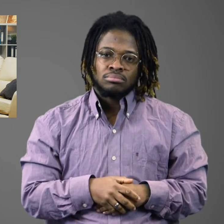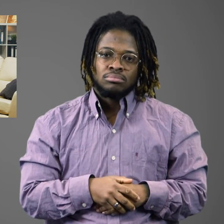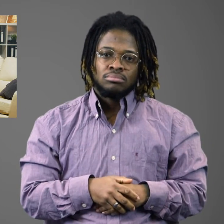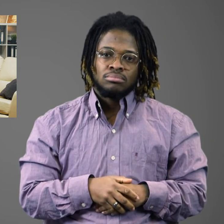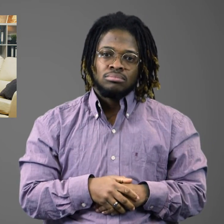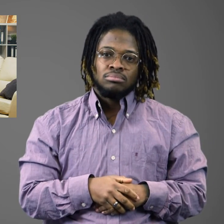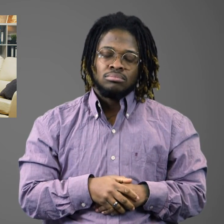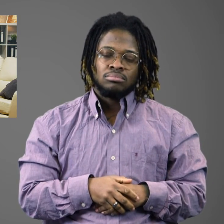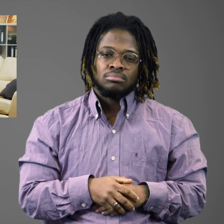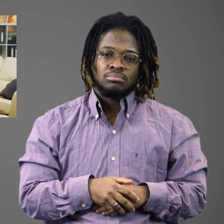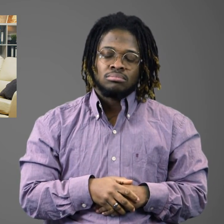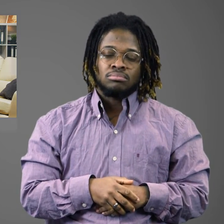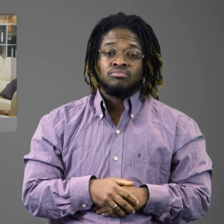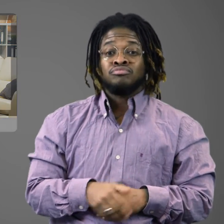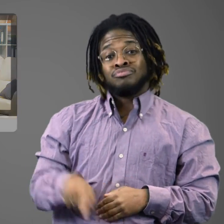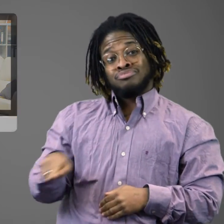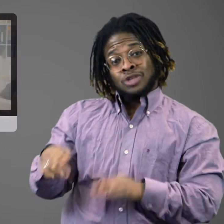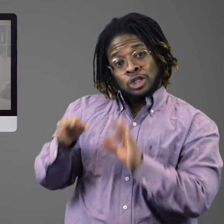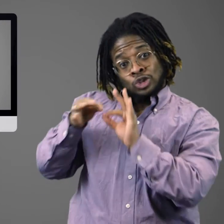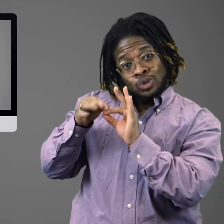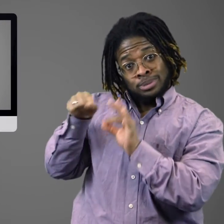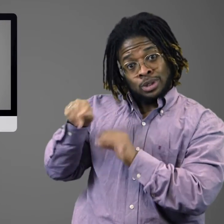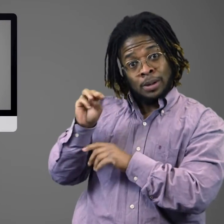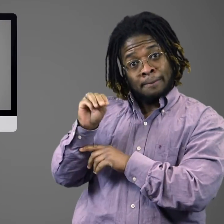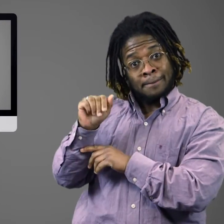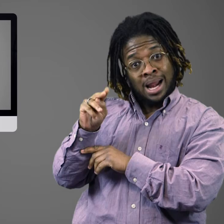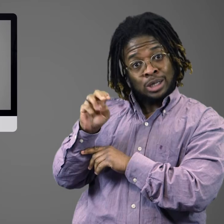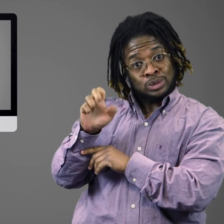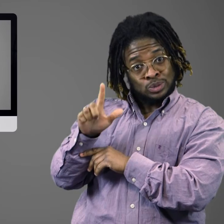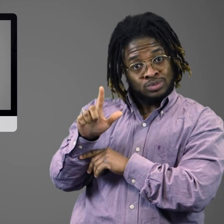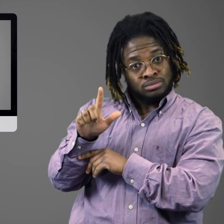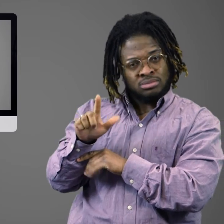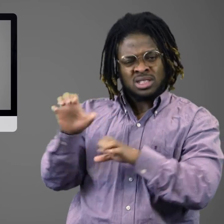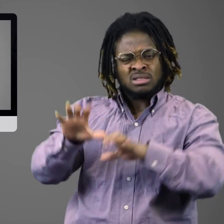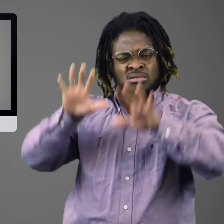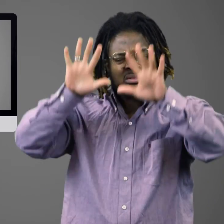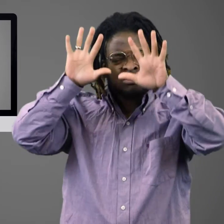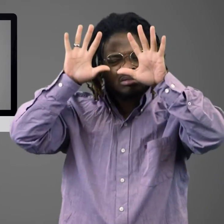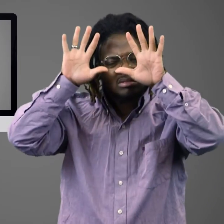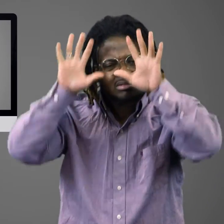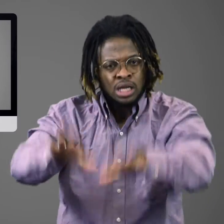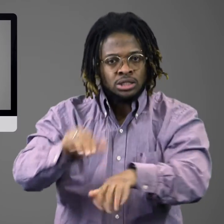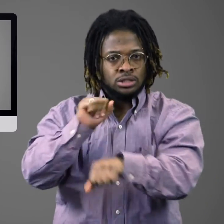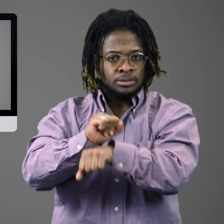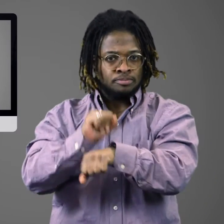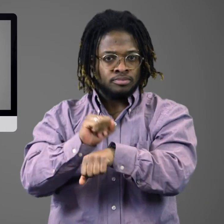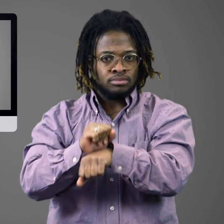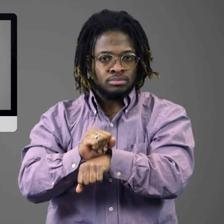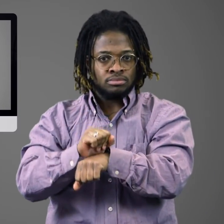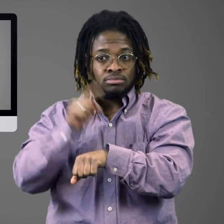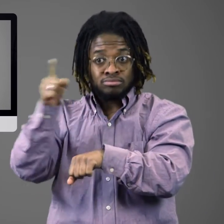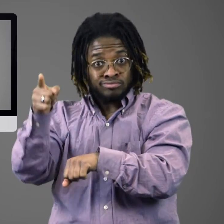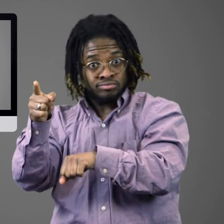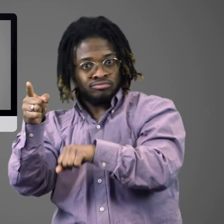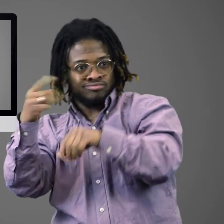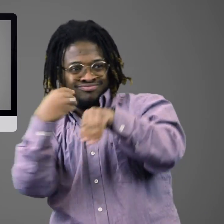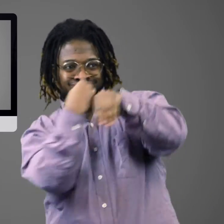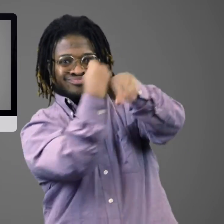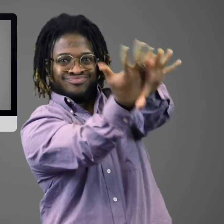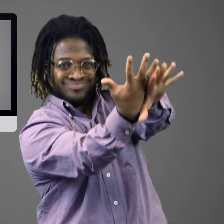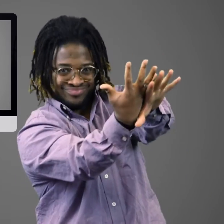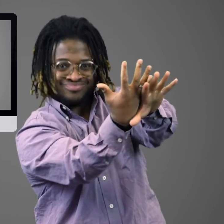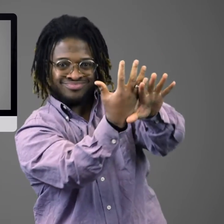The interpreter, Manuel, did a great job.